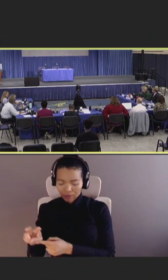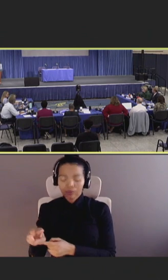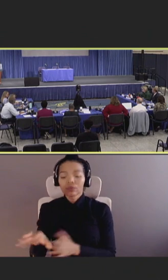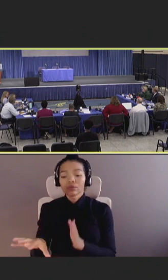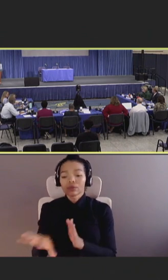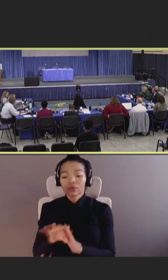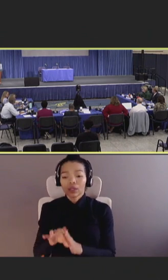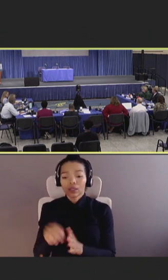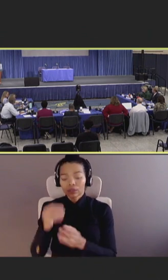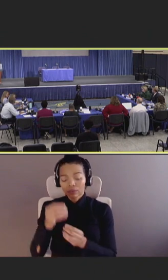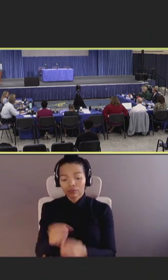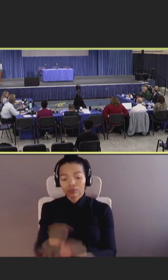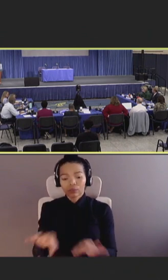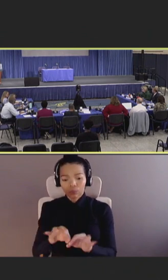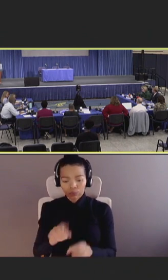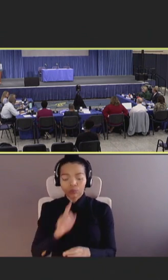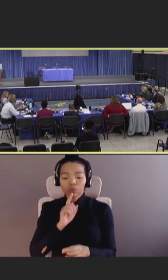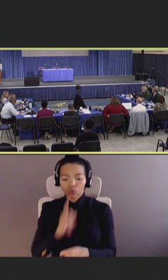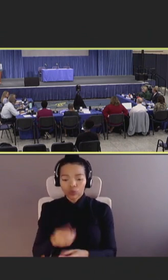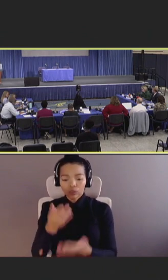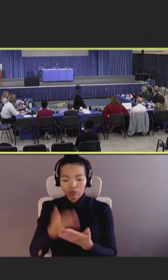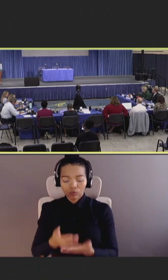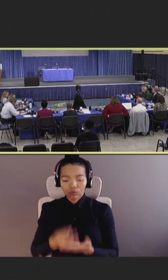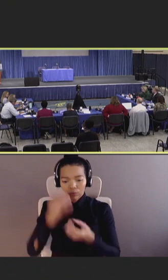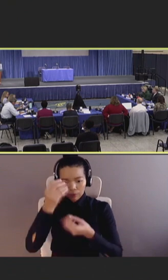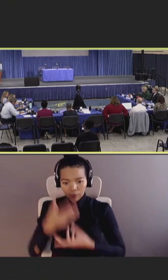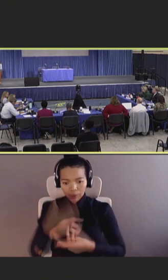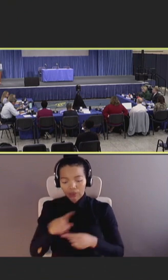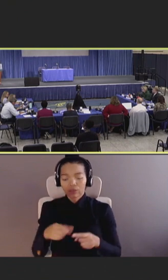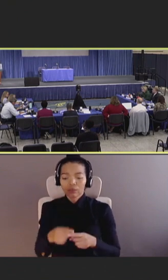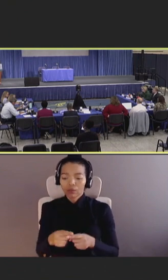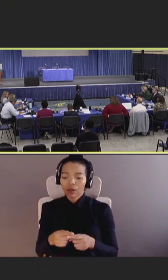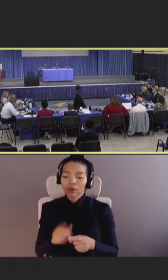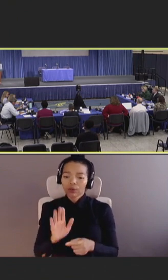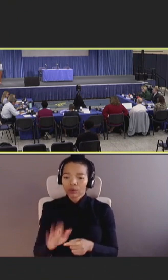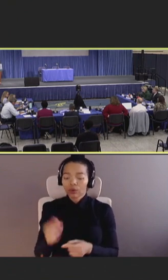vaccine-preventable, diseases and answers to common questions.